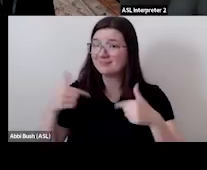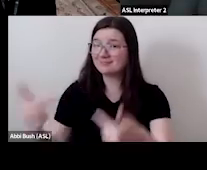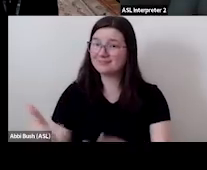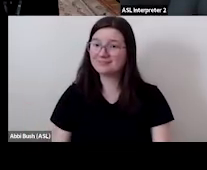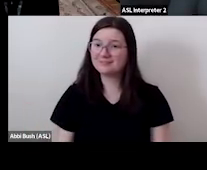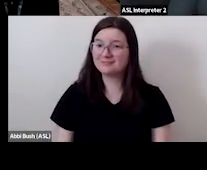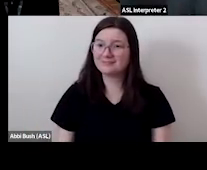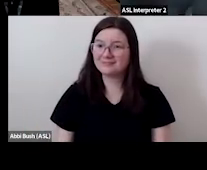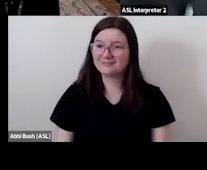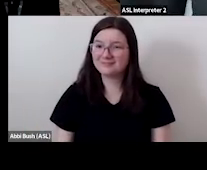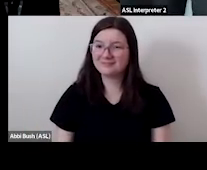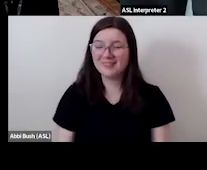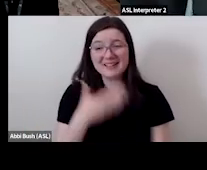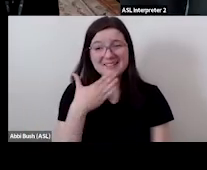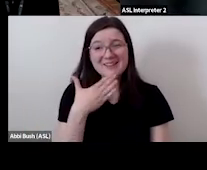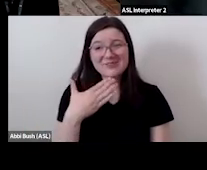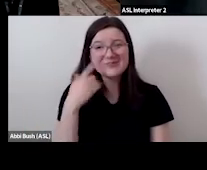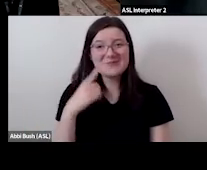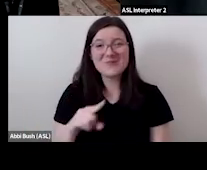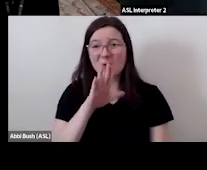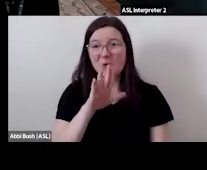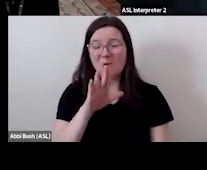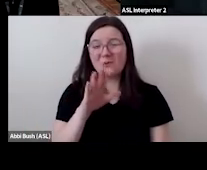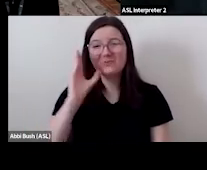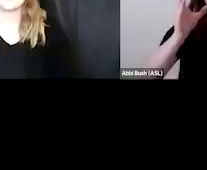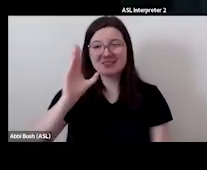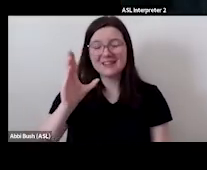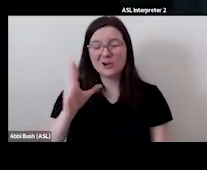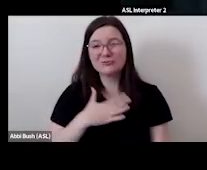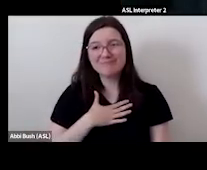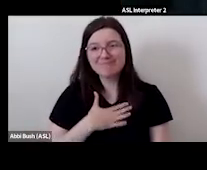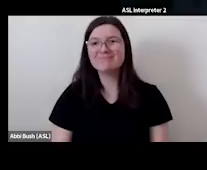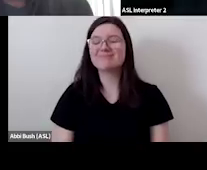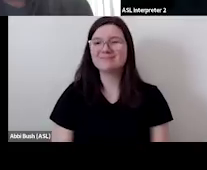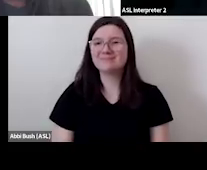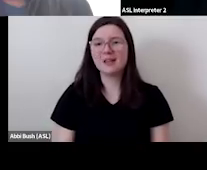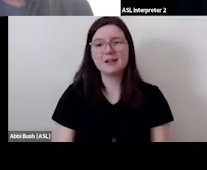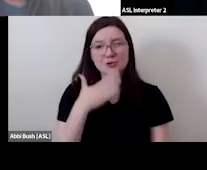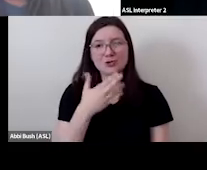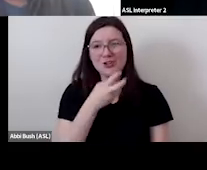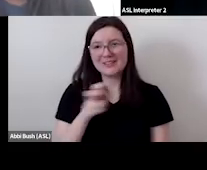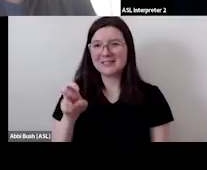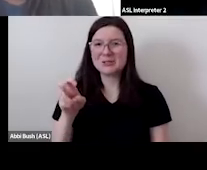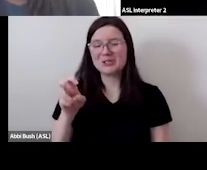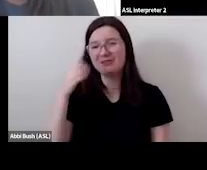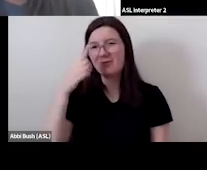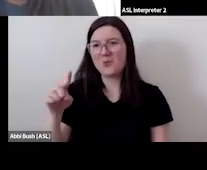[Jack] Thank you for that thoughtful presentation. And that's a nice segue to our next topic, which was,